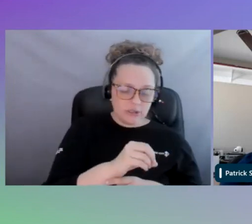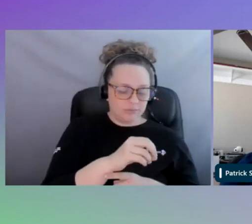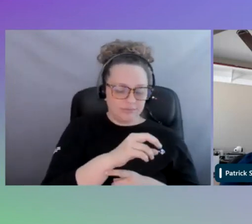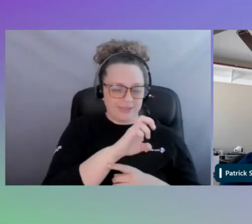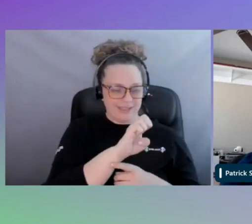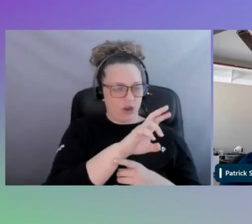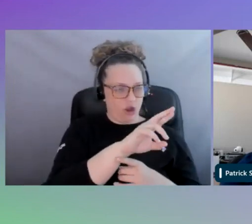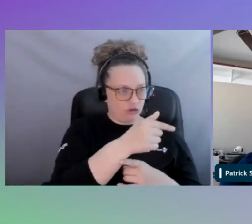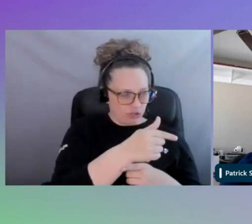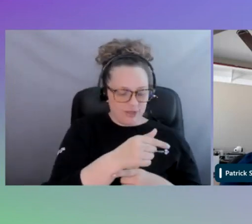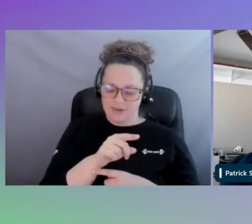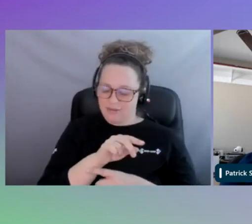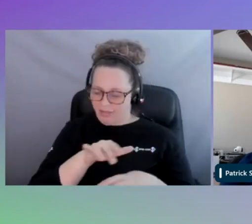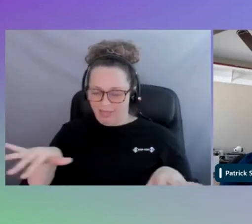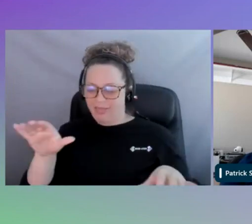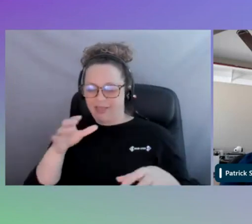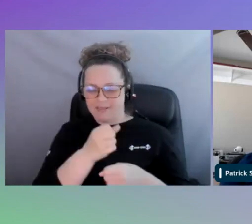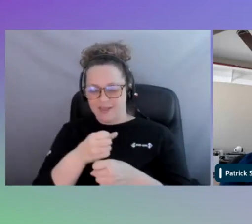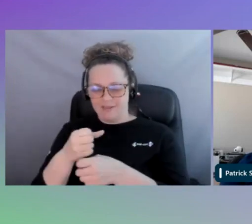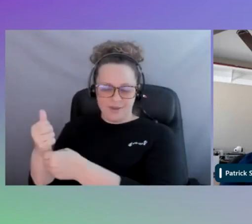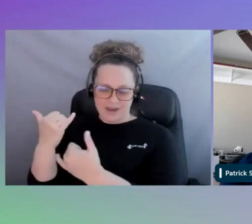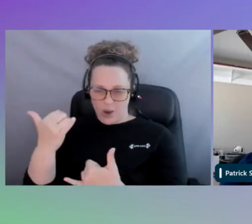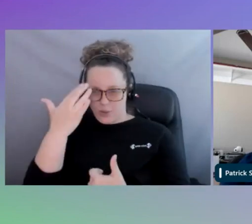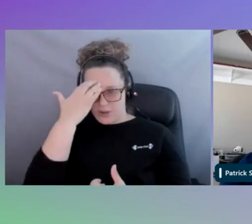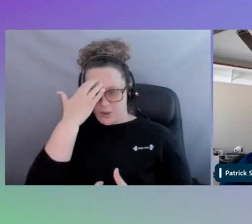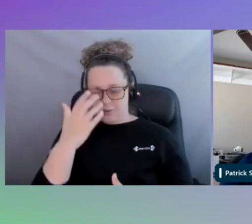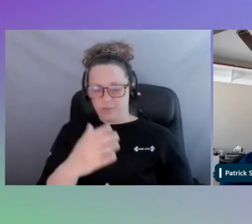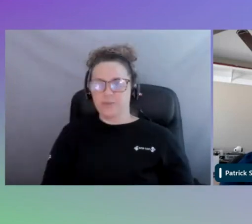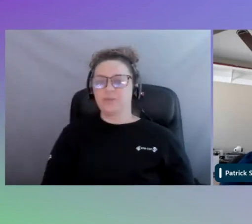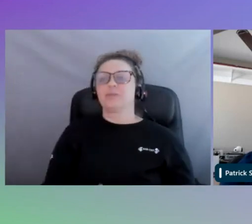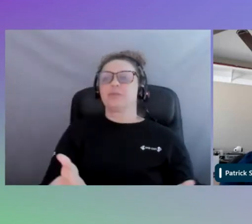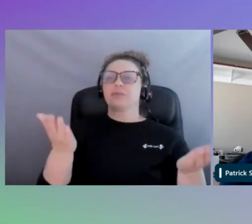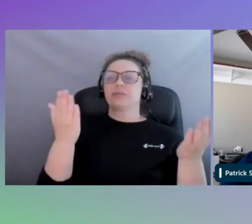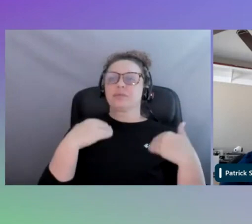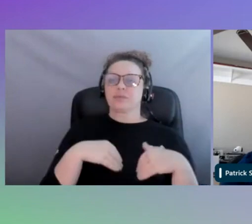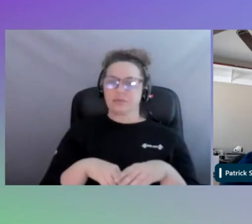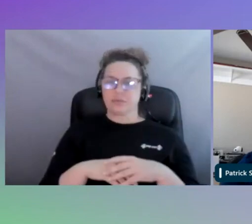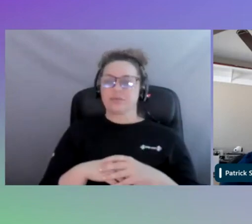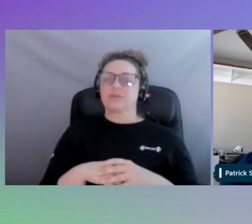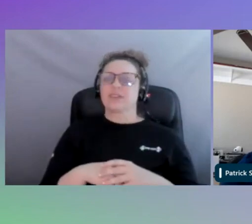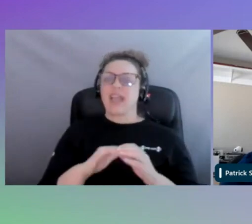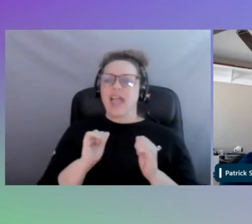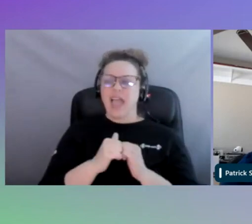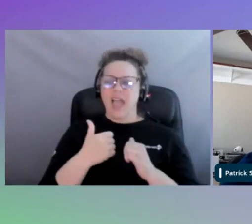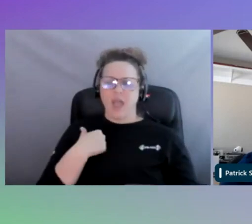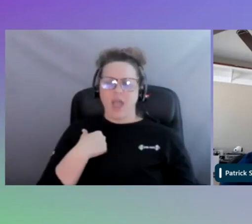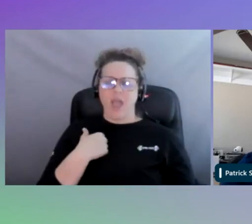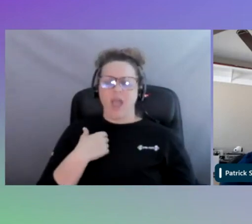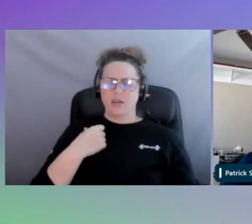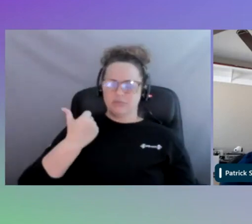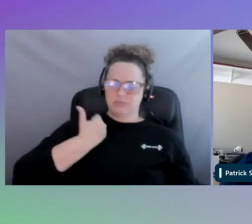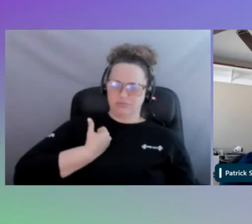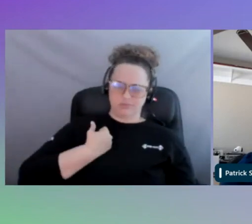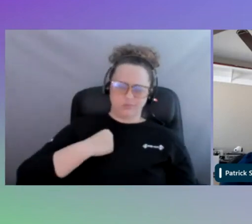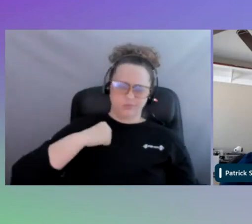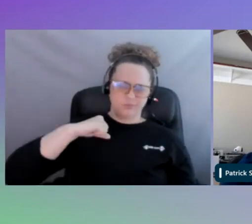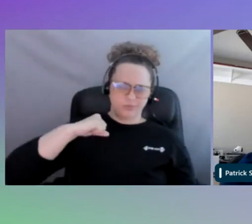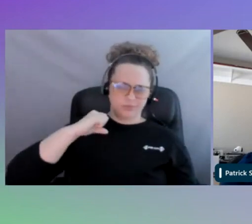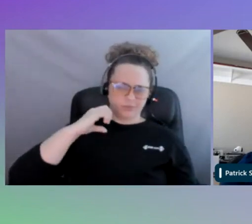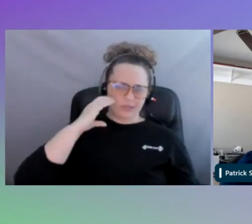do I build up the tough skin for politics for example, you mentioned taking advantage for the town hall, and that sounds a